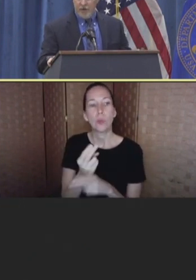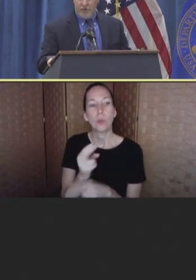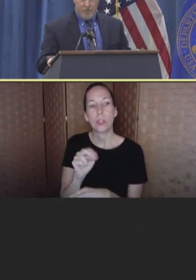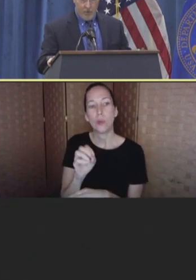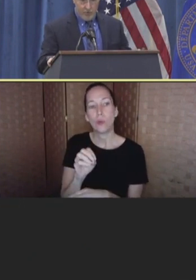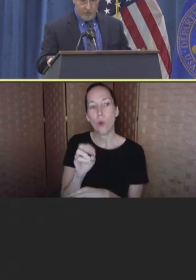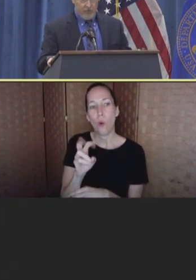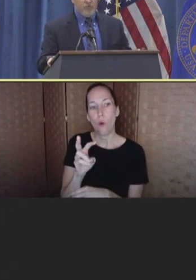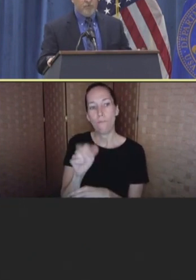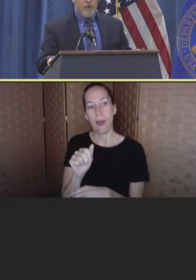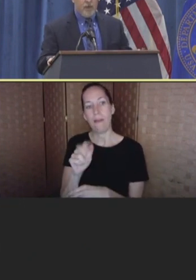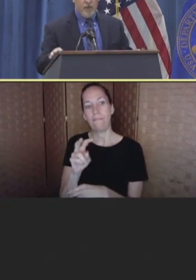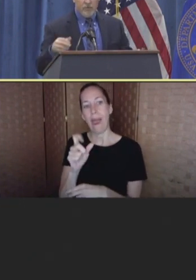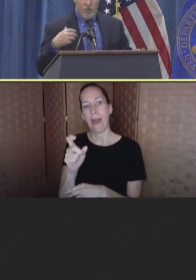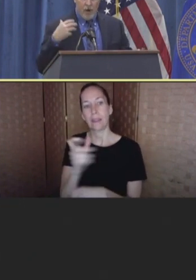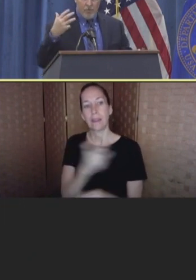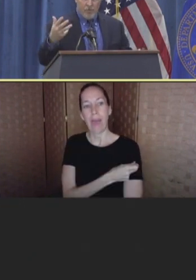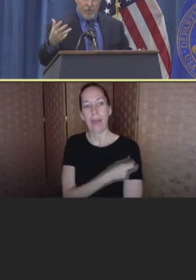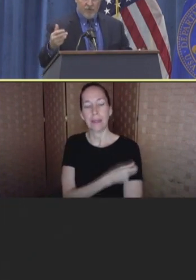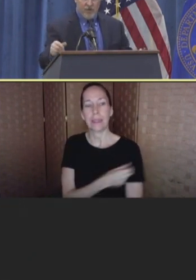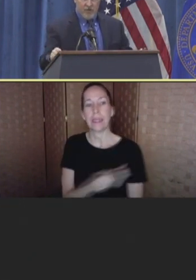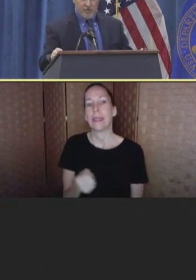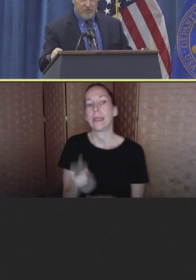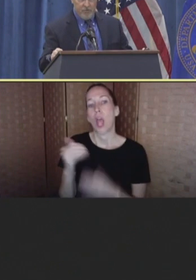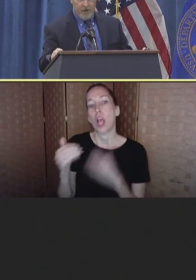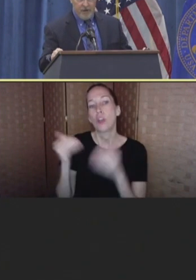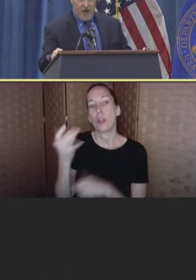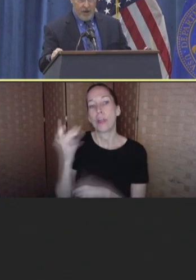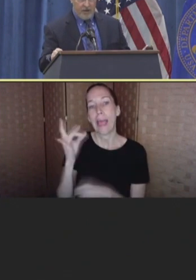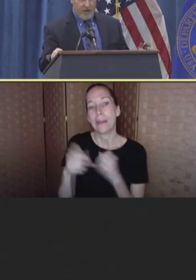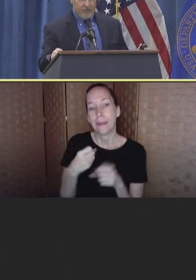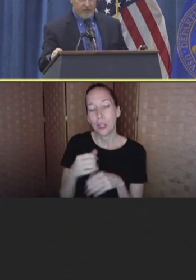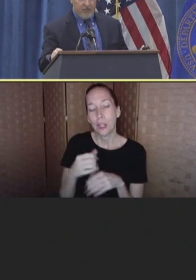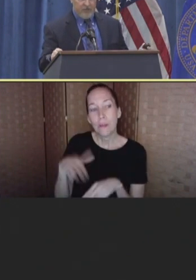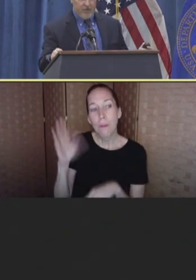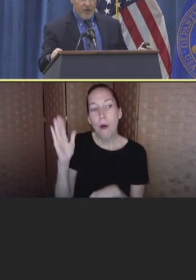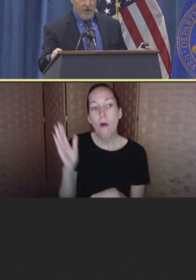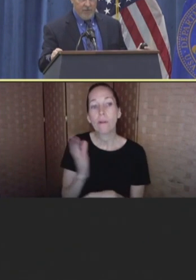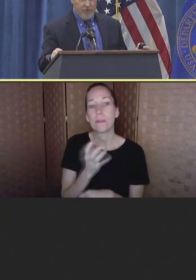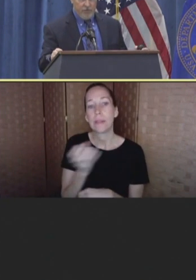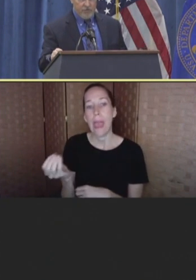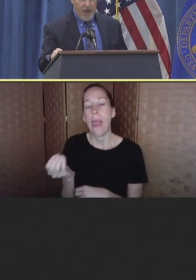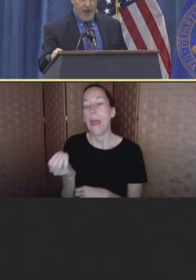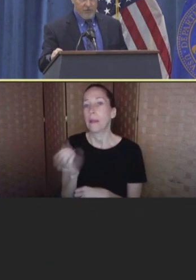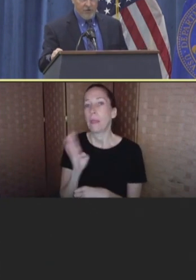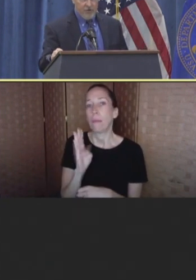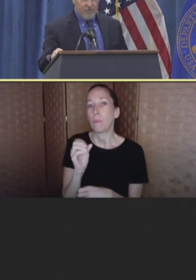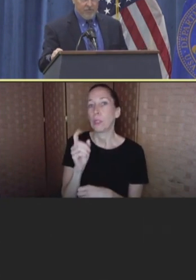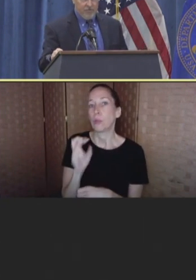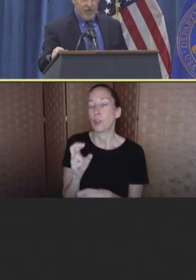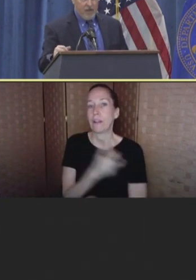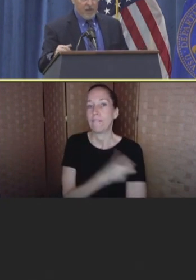And so our presentations have been in context of those actions.